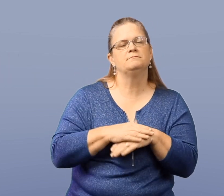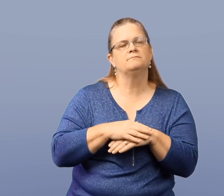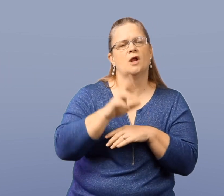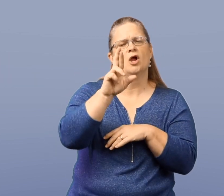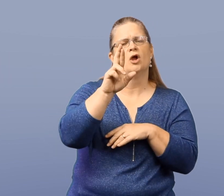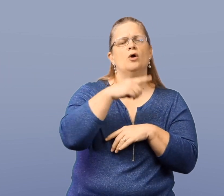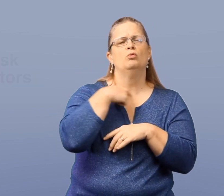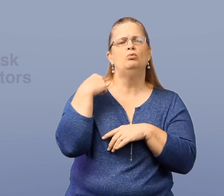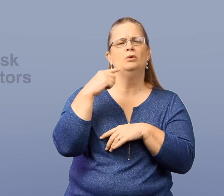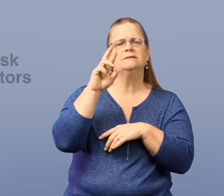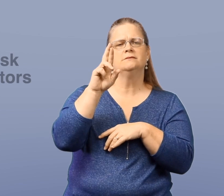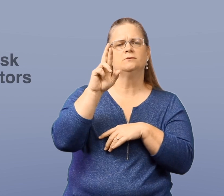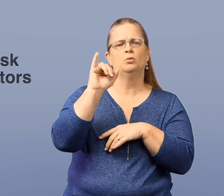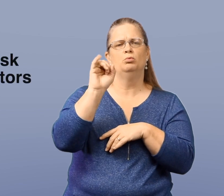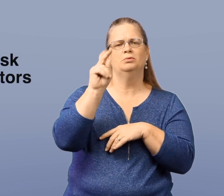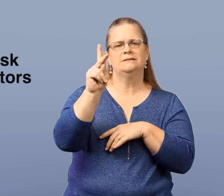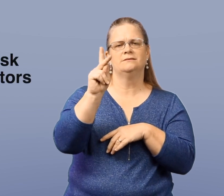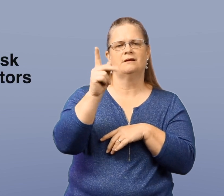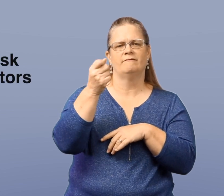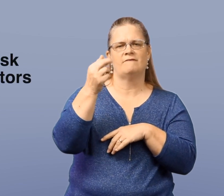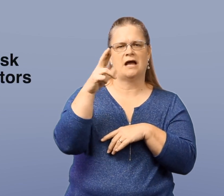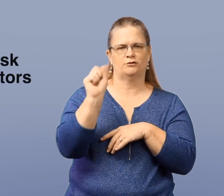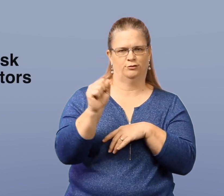The next term is, risk factors for suicide.